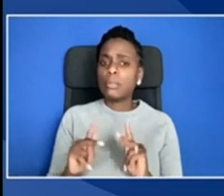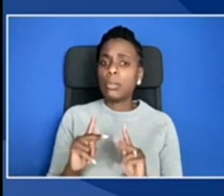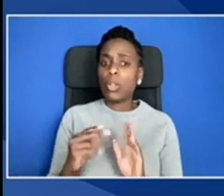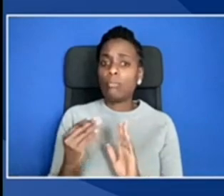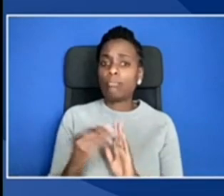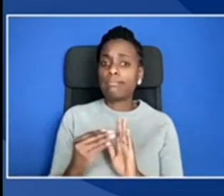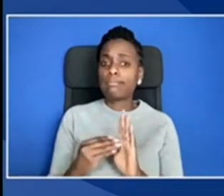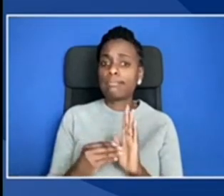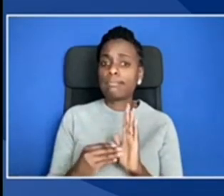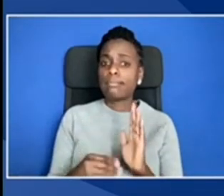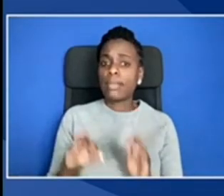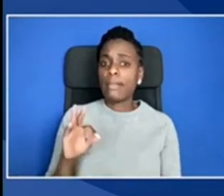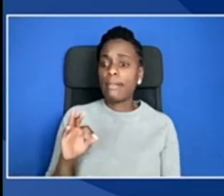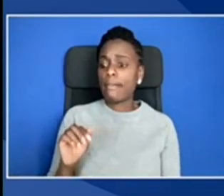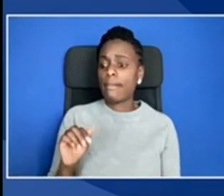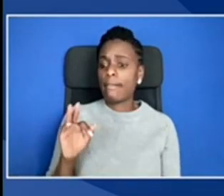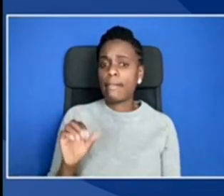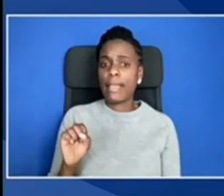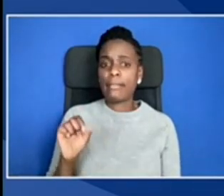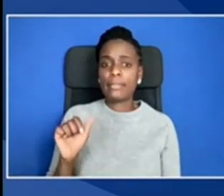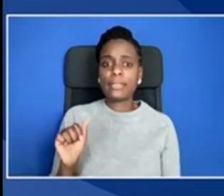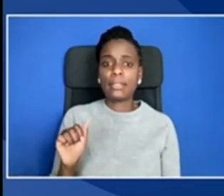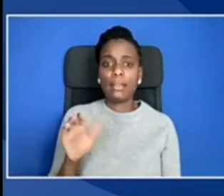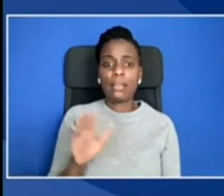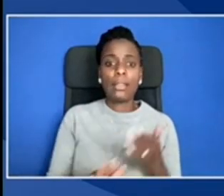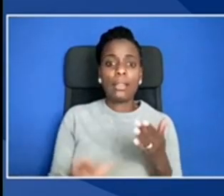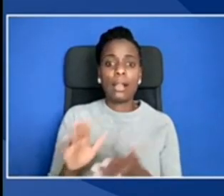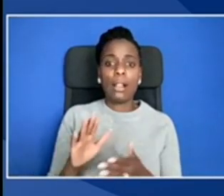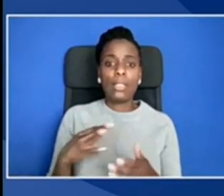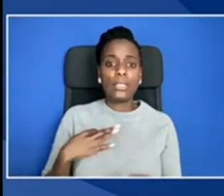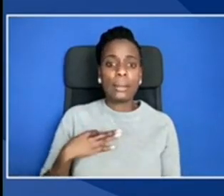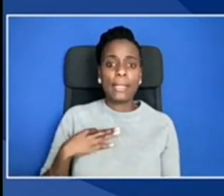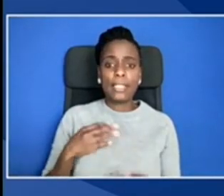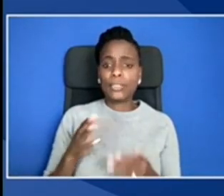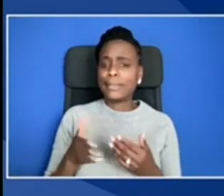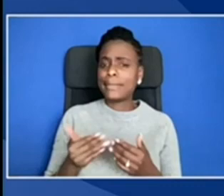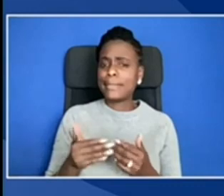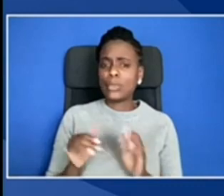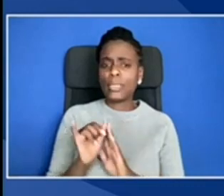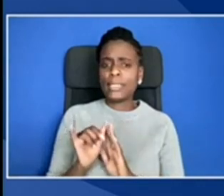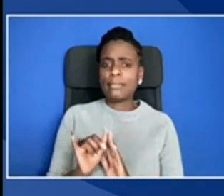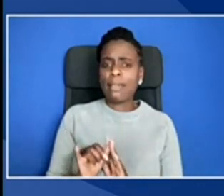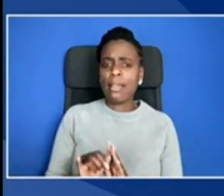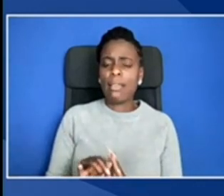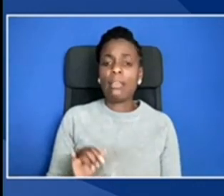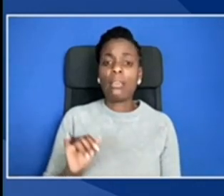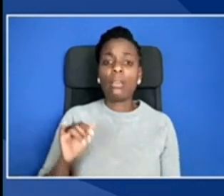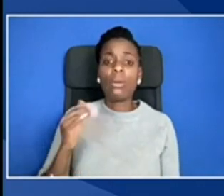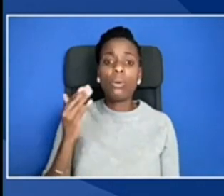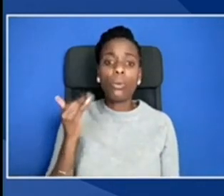out college applications, something that's easily identifiable because it's- also is